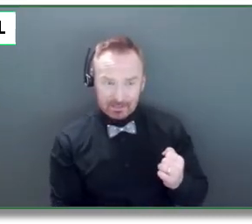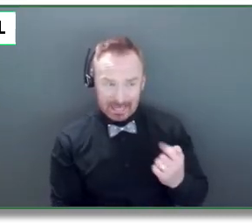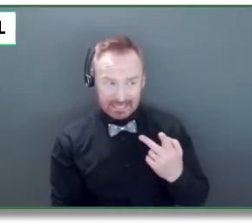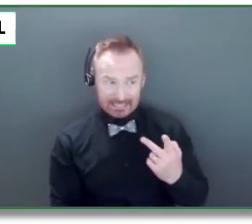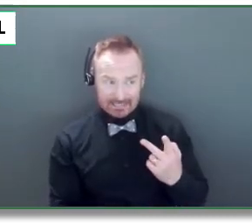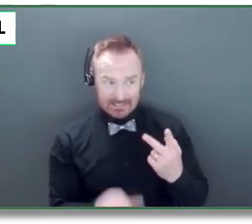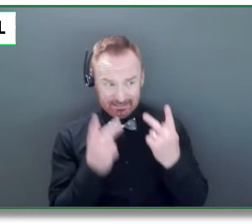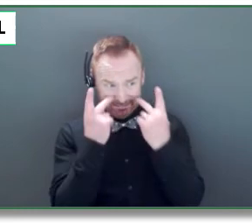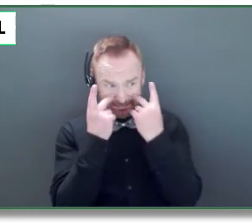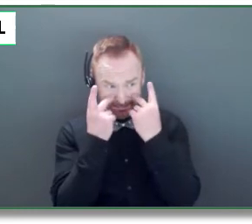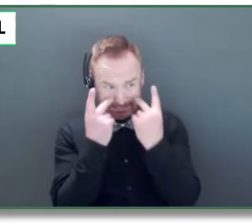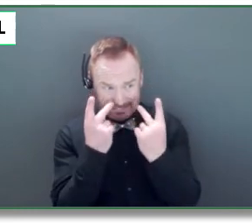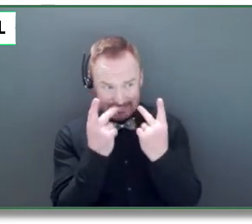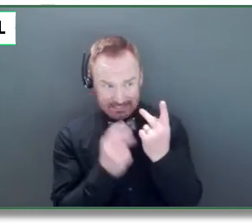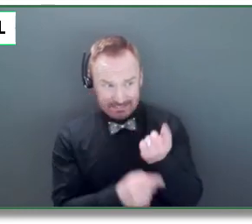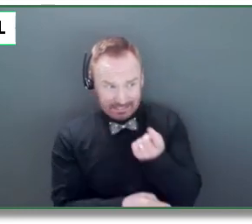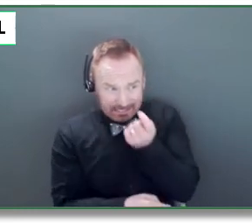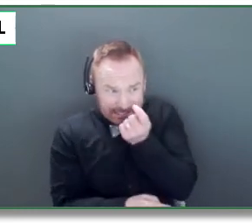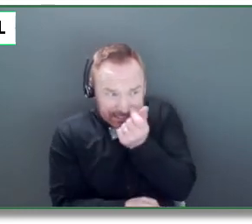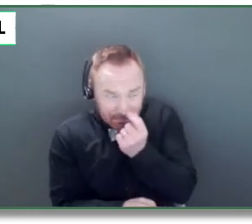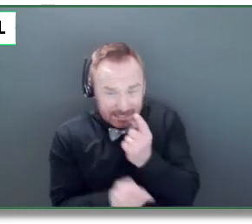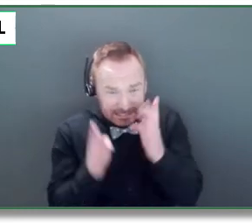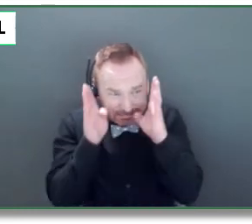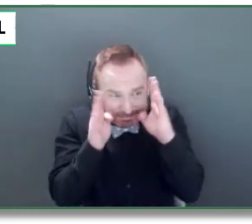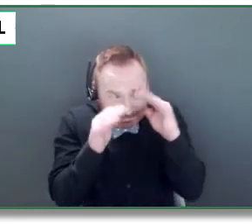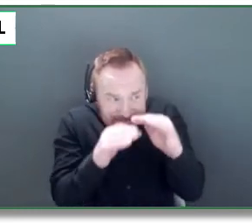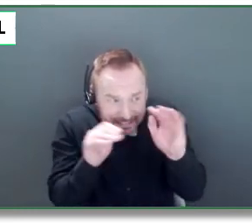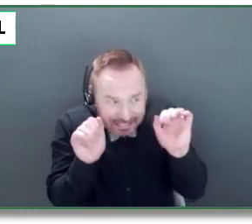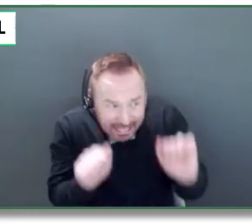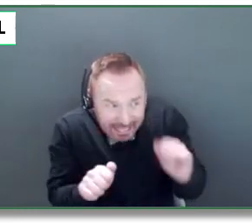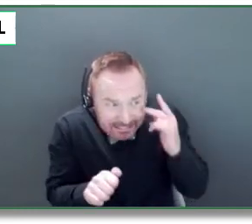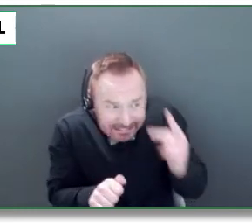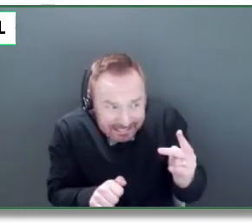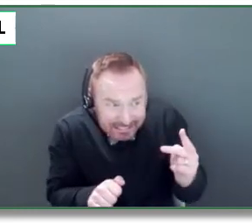you ask them because it's related to your work and not just because you're